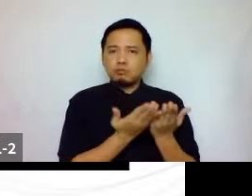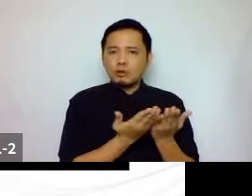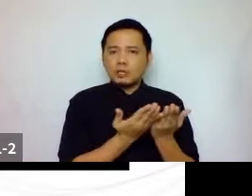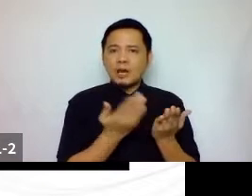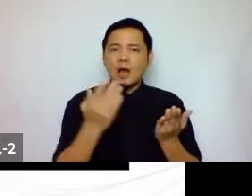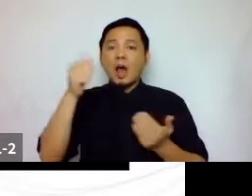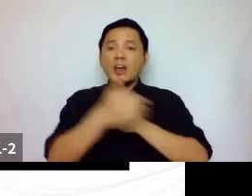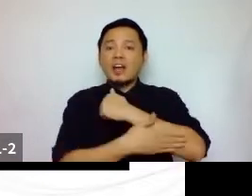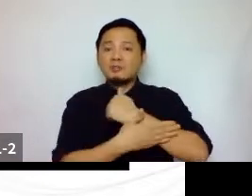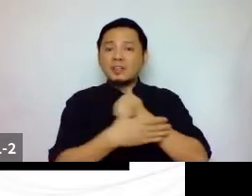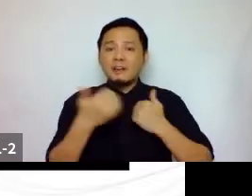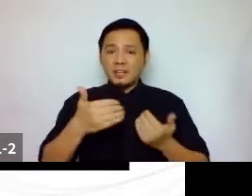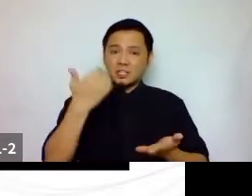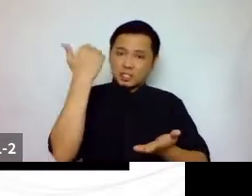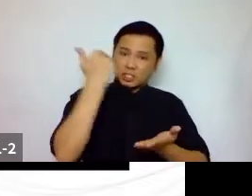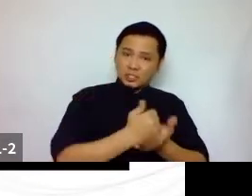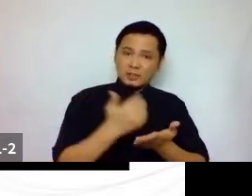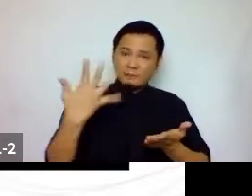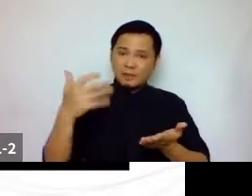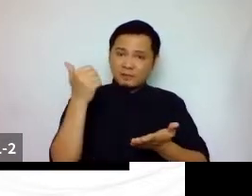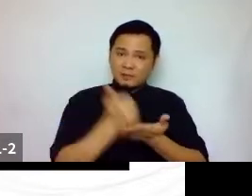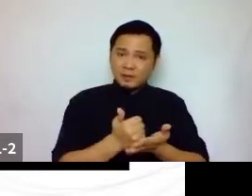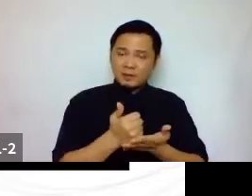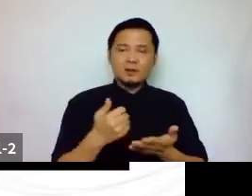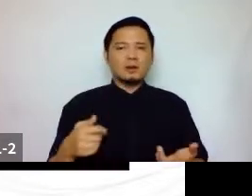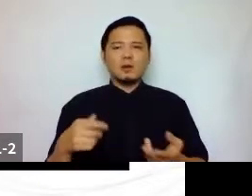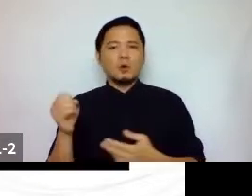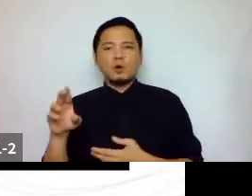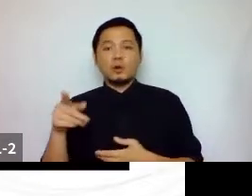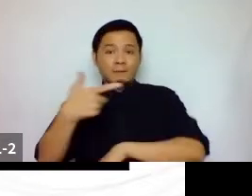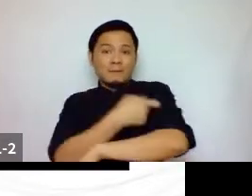In Israel, they give free food, in China they give away free ice cream.